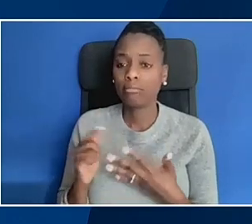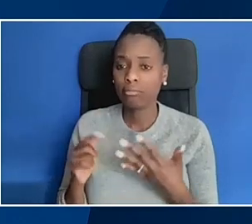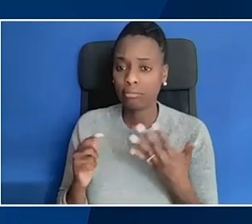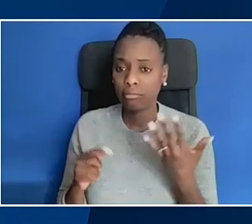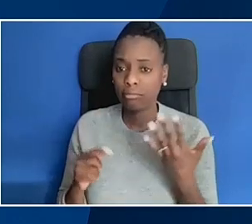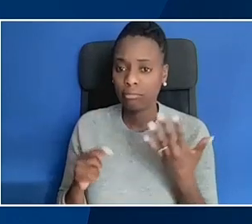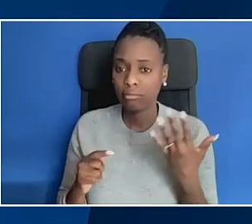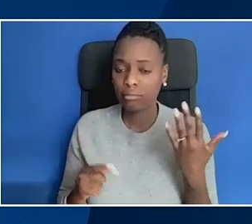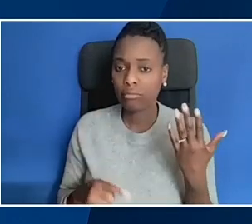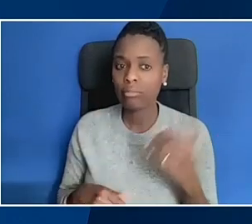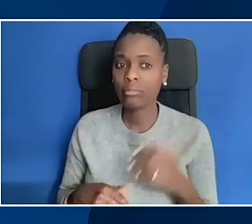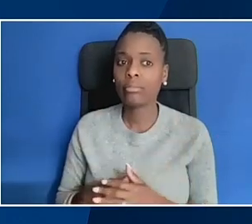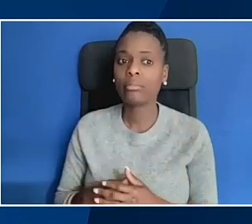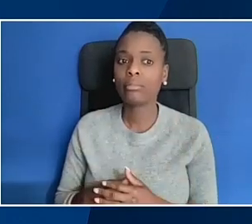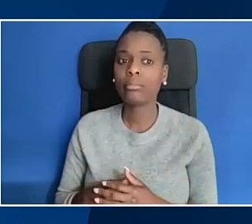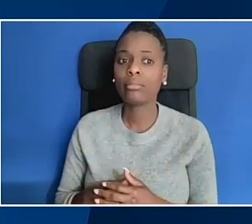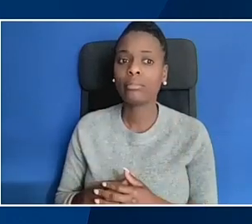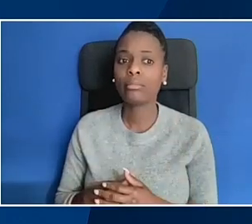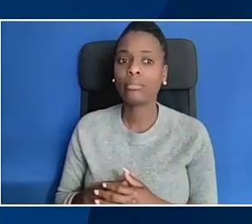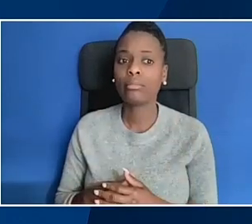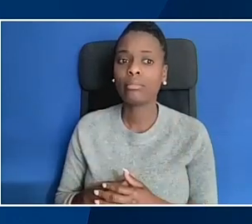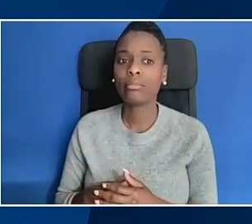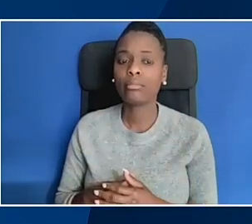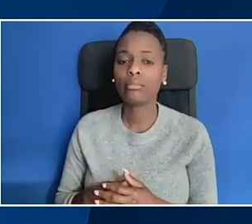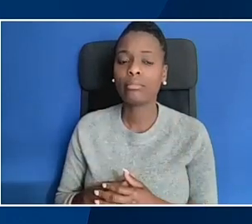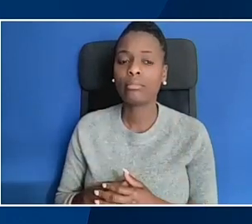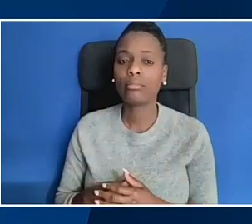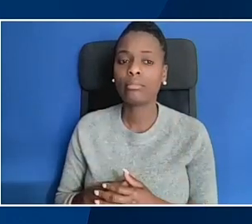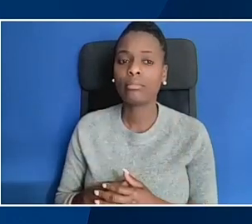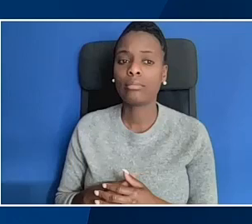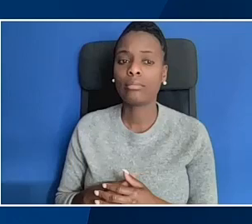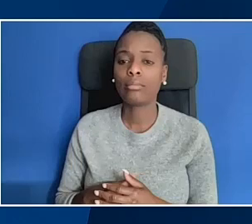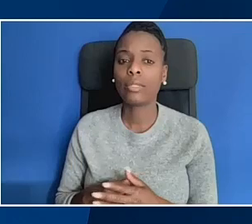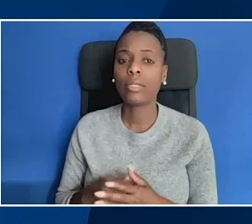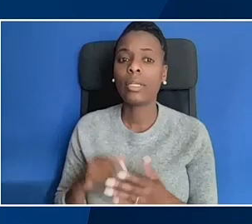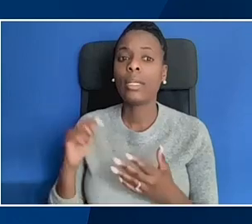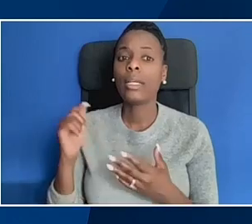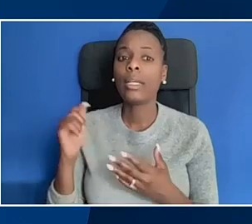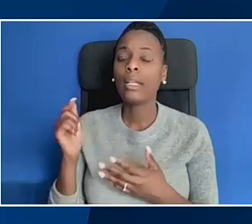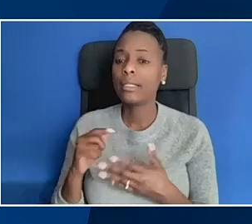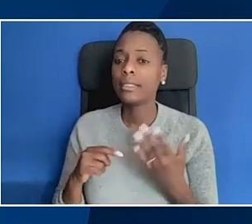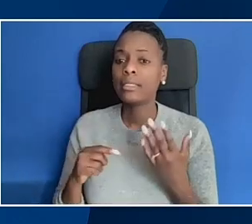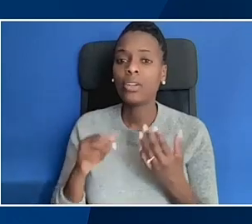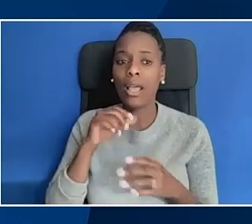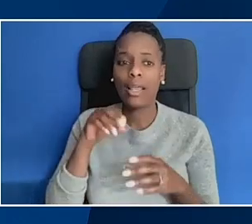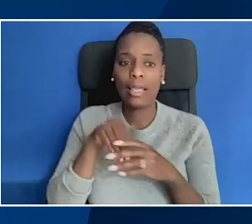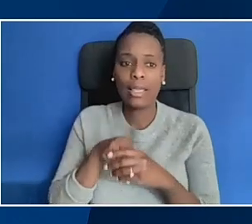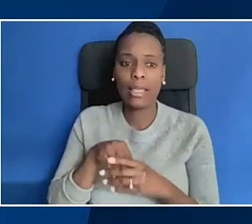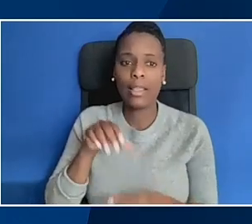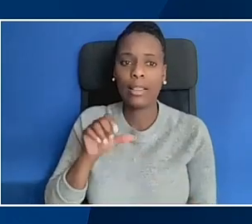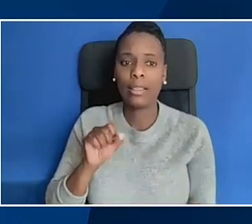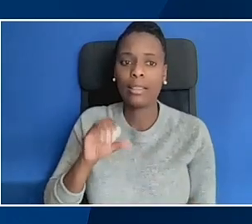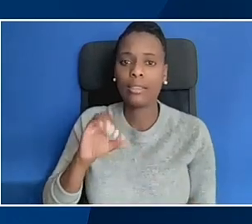know, those areas are likely outside of the scope of what the Department announced during the lead up to our main and